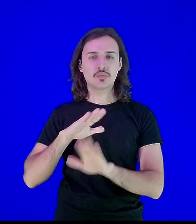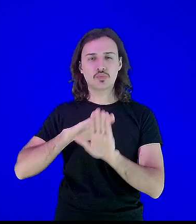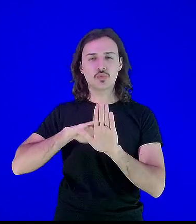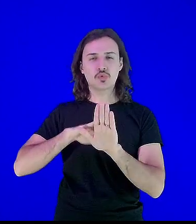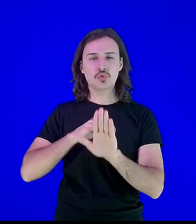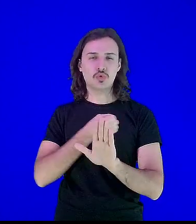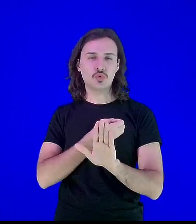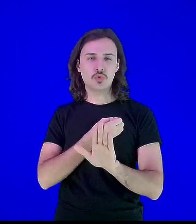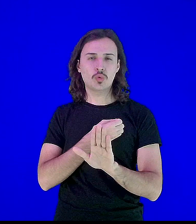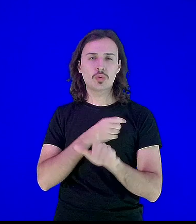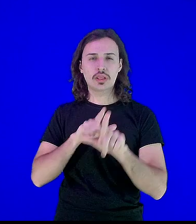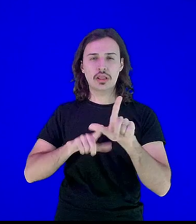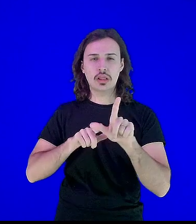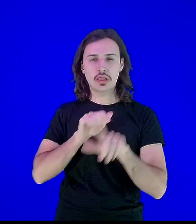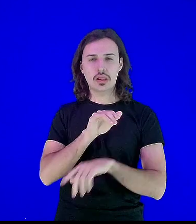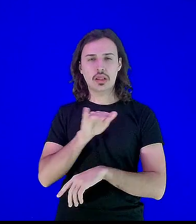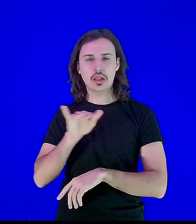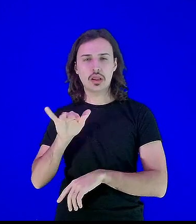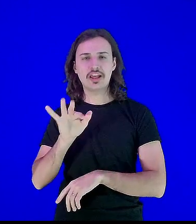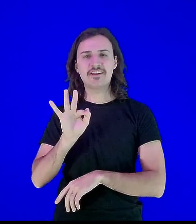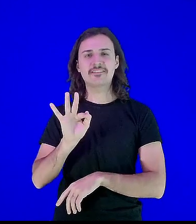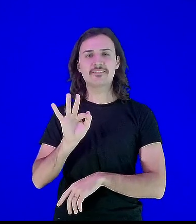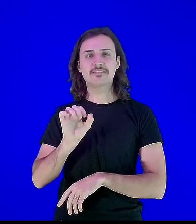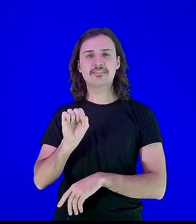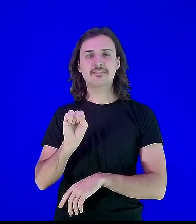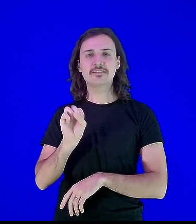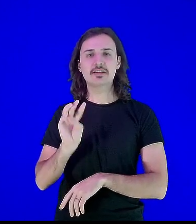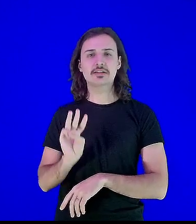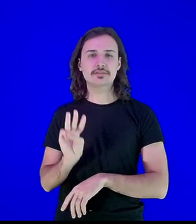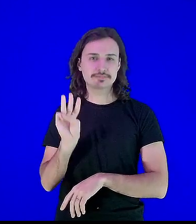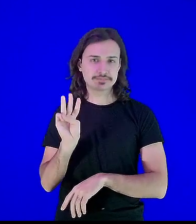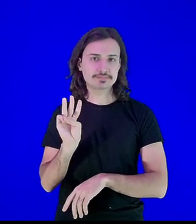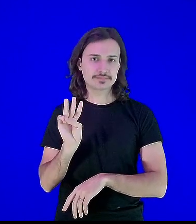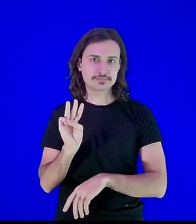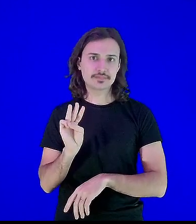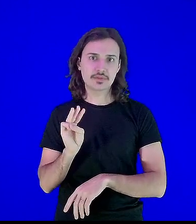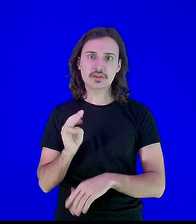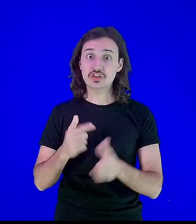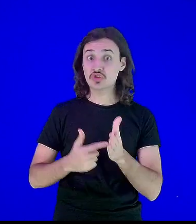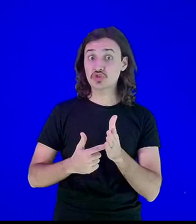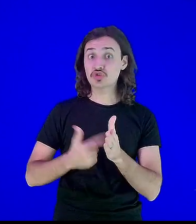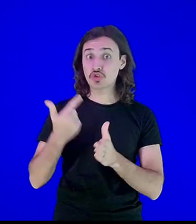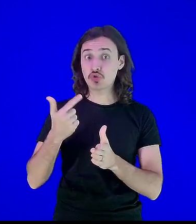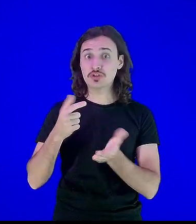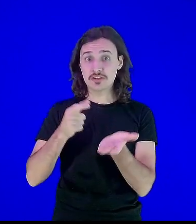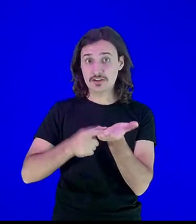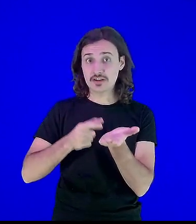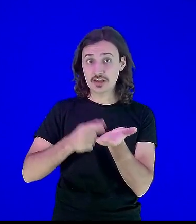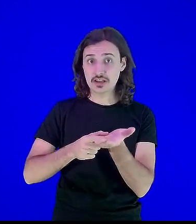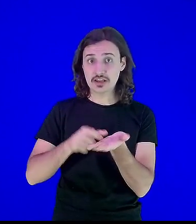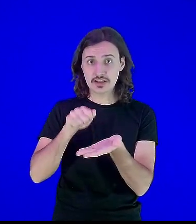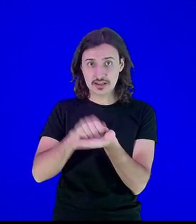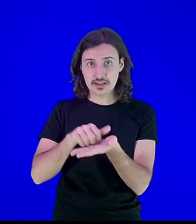right, this was my second application using SignWriting